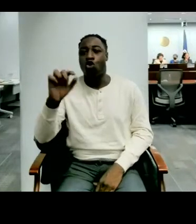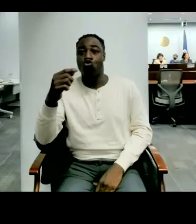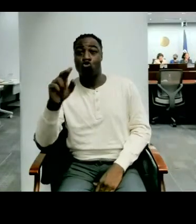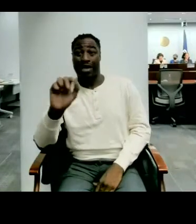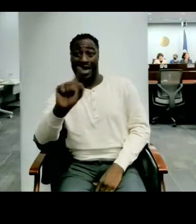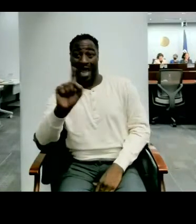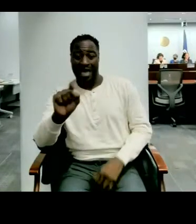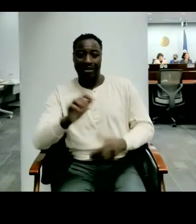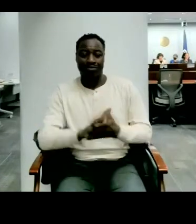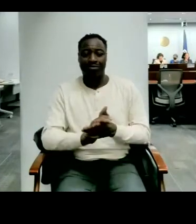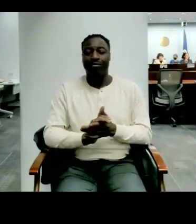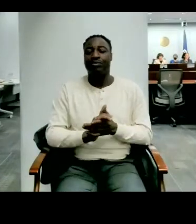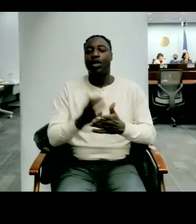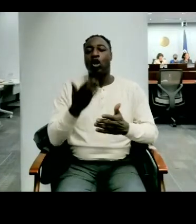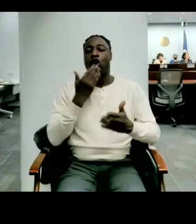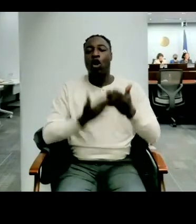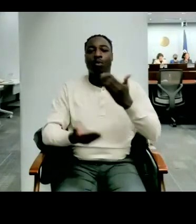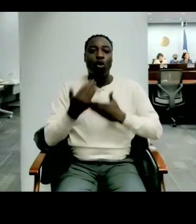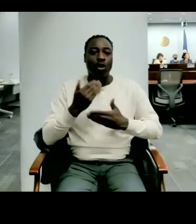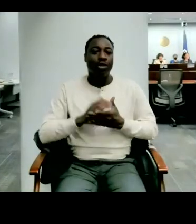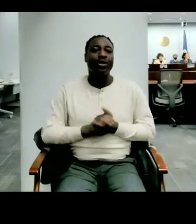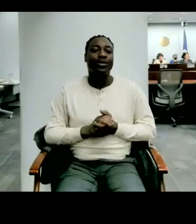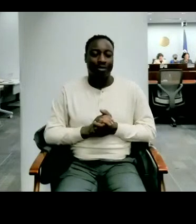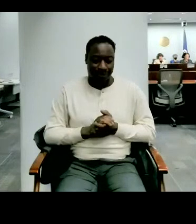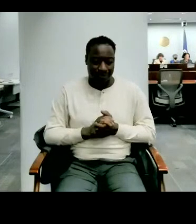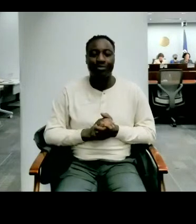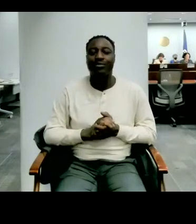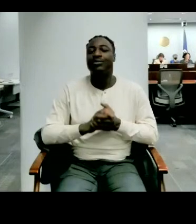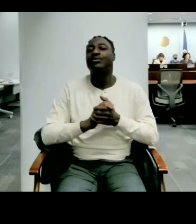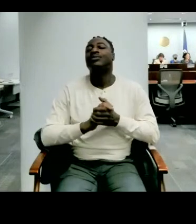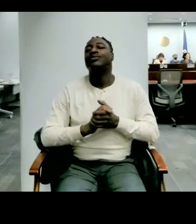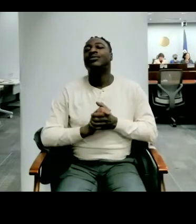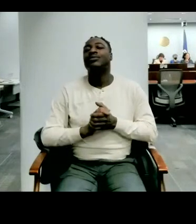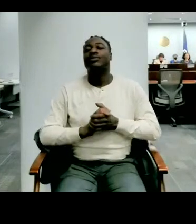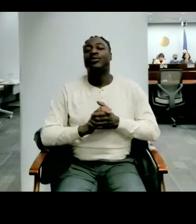Good morning, Chair Burrows, Vice Chair Samuels and Commissioners on behalf of